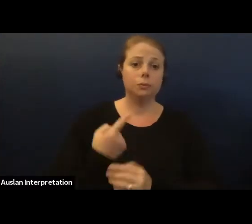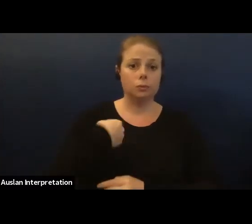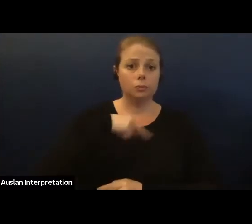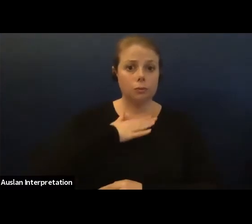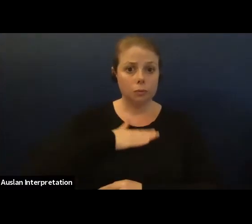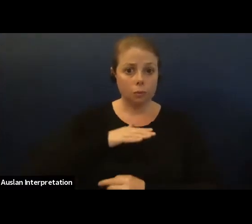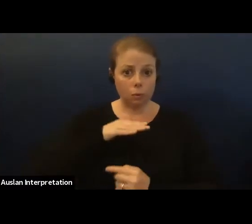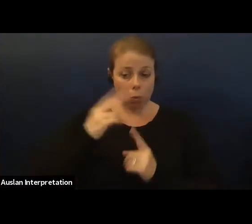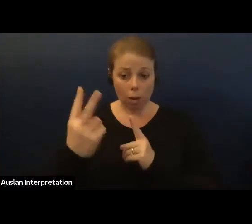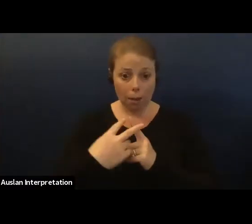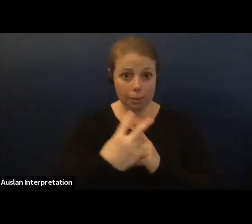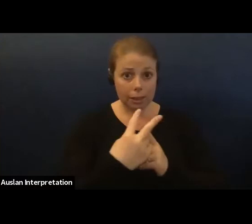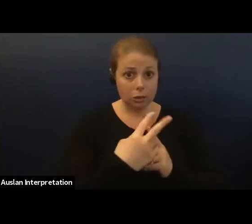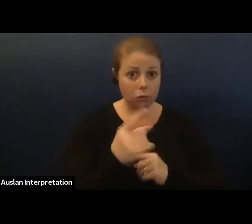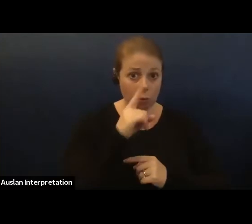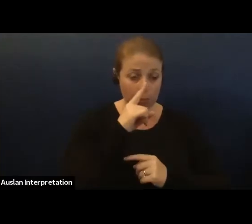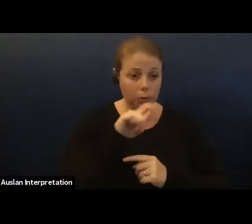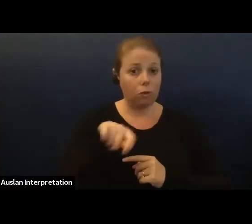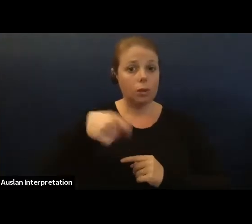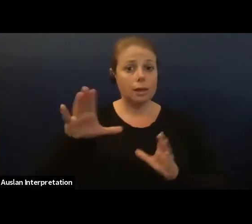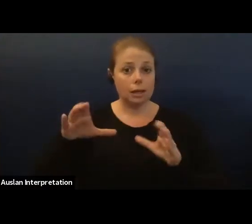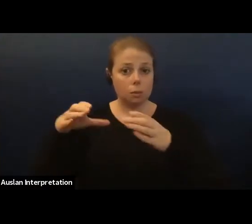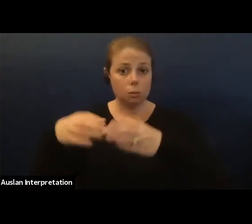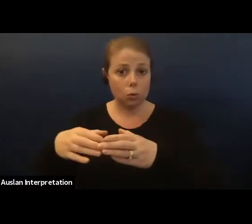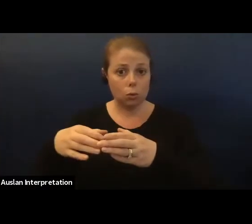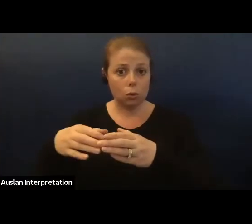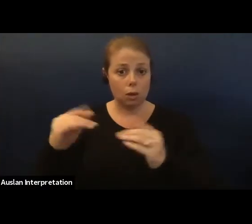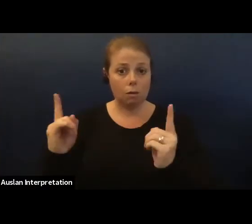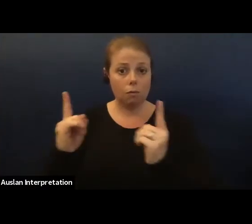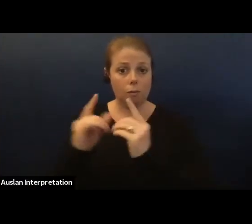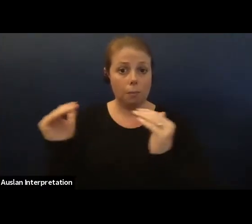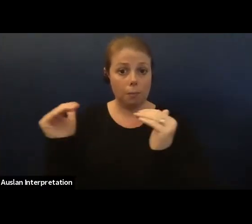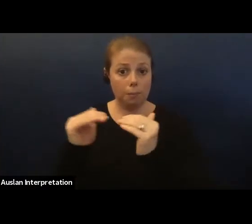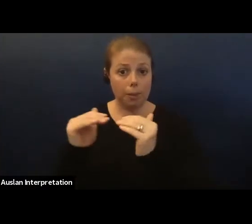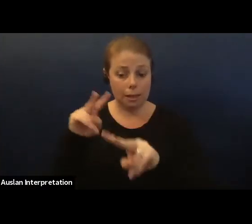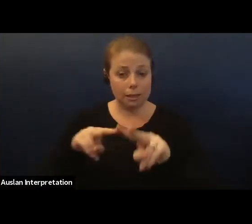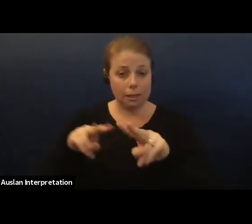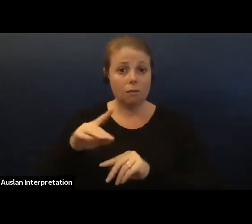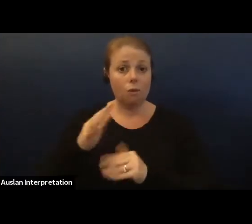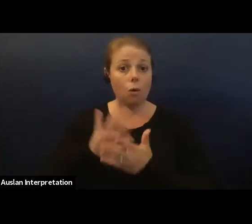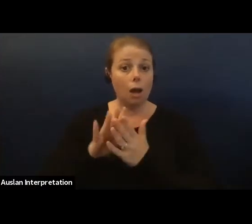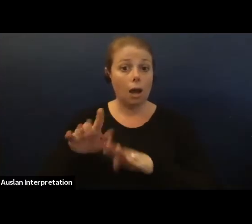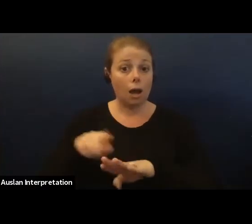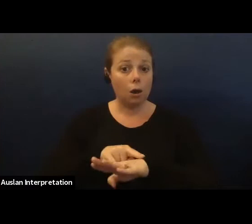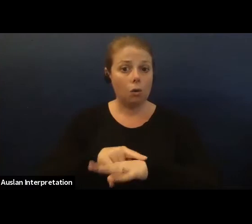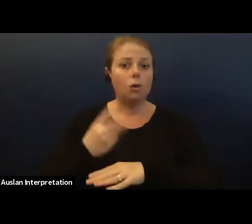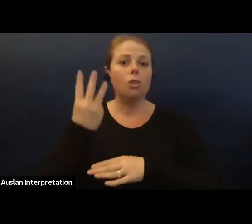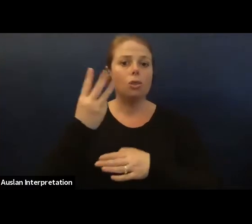pool of peer assessors for a three year term, so the term will run from mid 2021 until mid 20024.